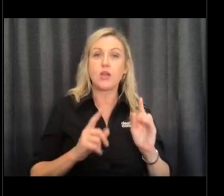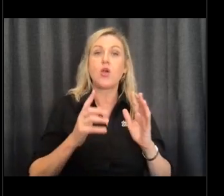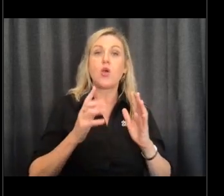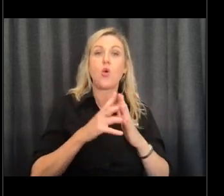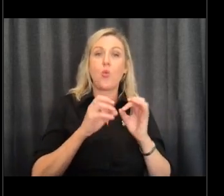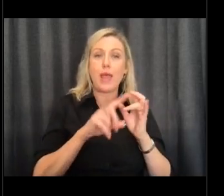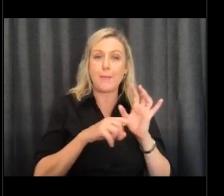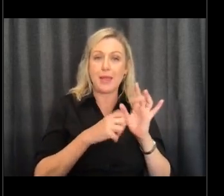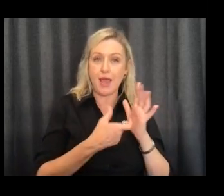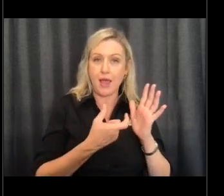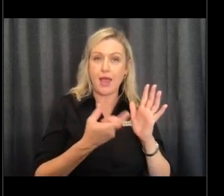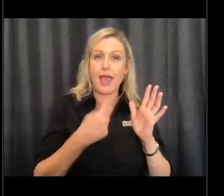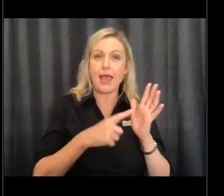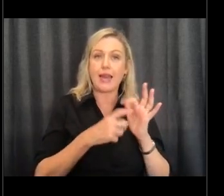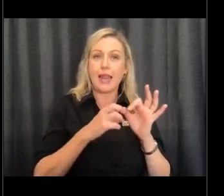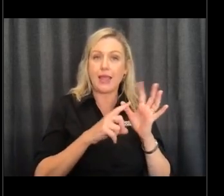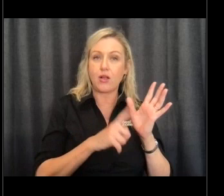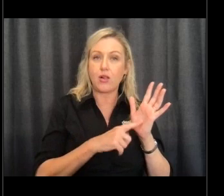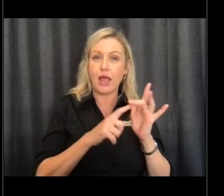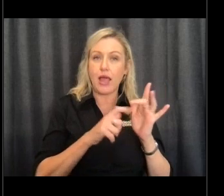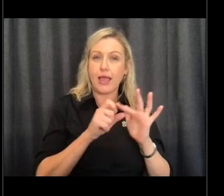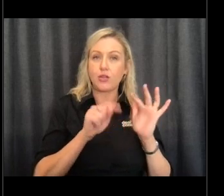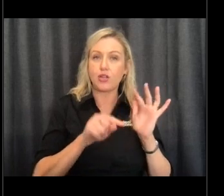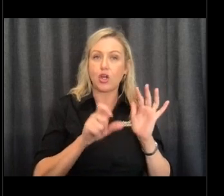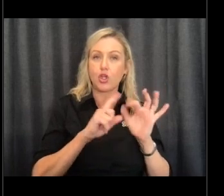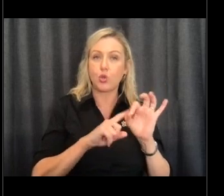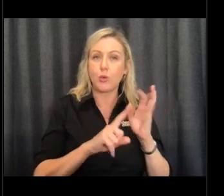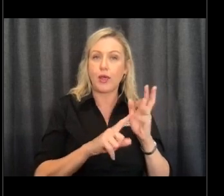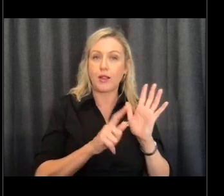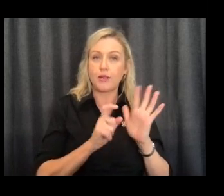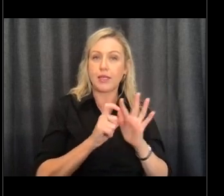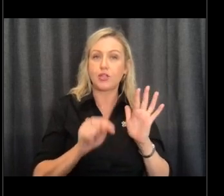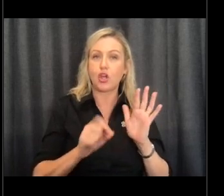Thank you so much, everybody.